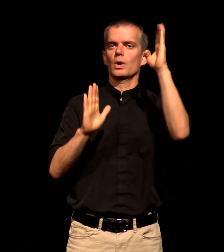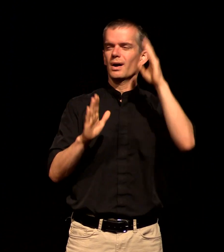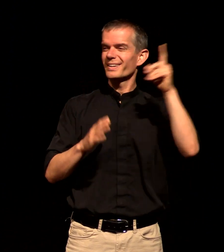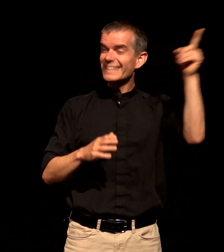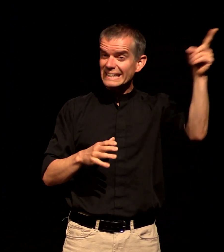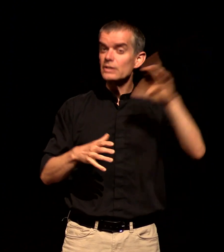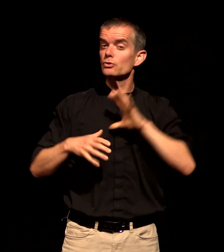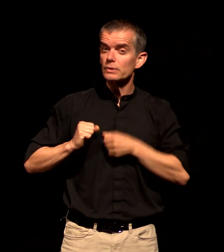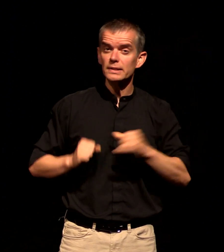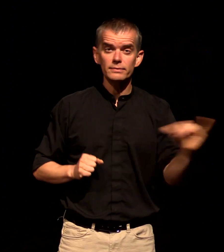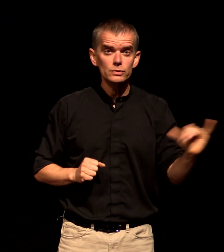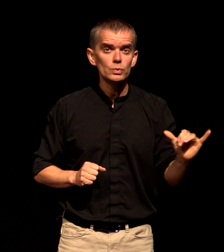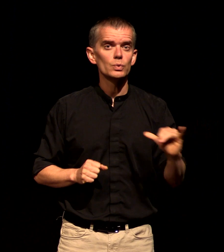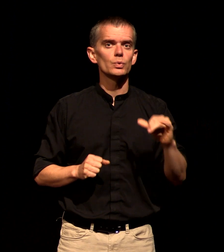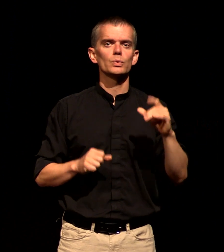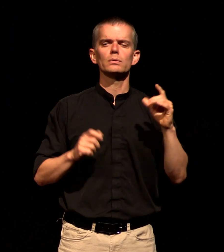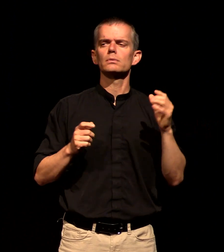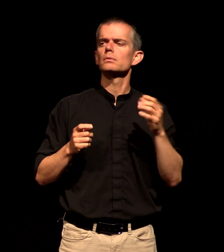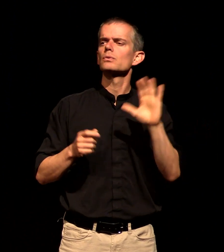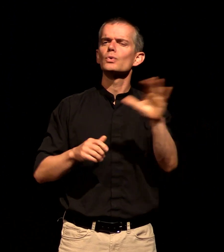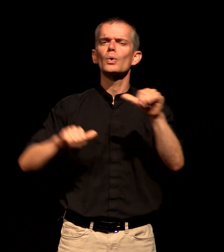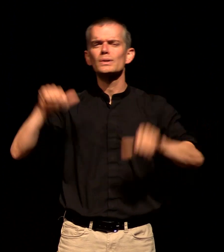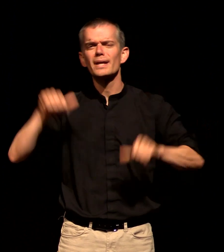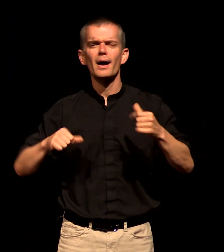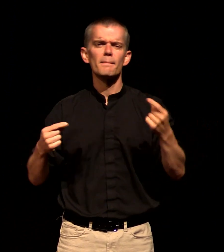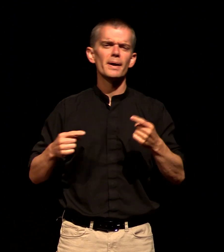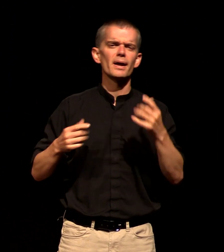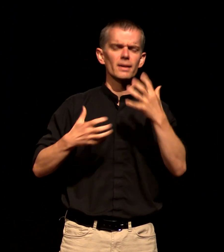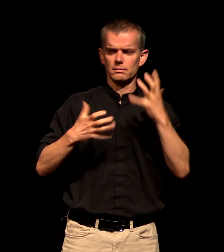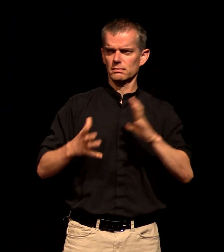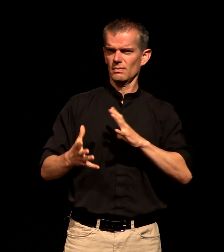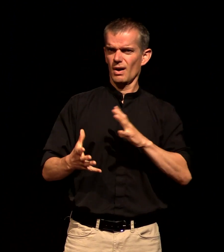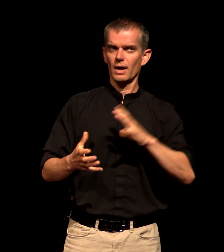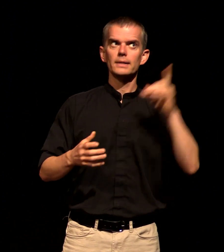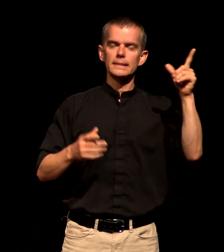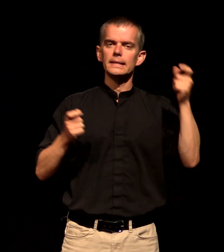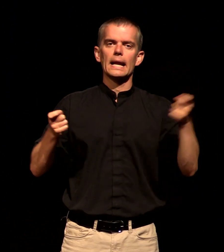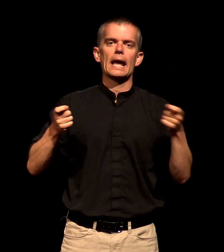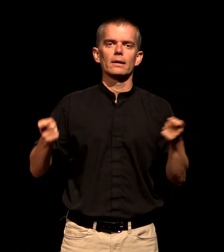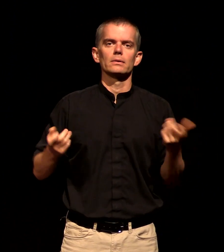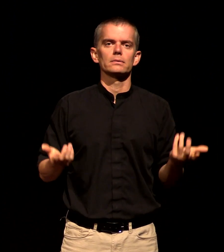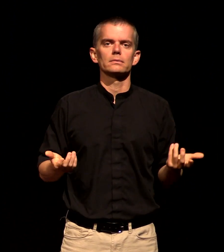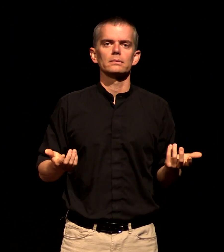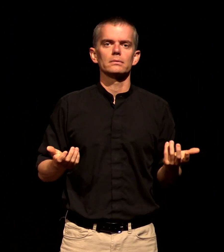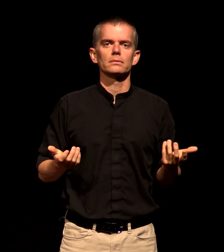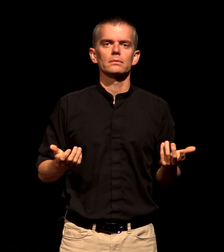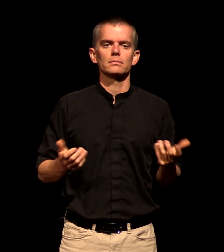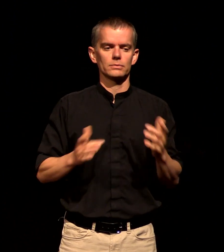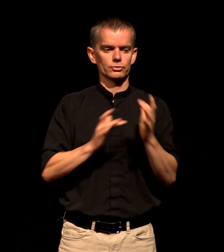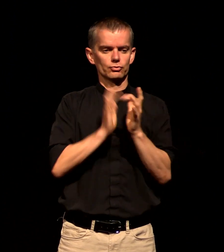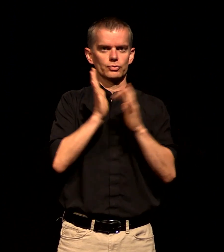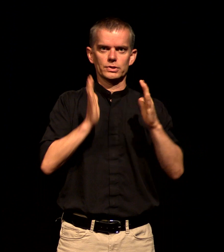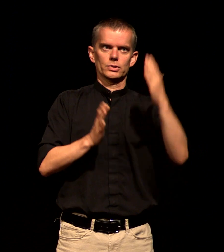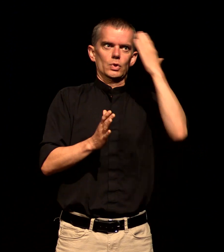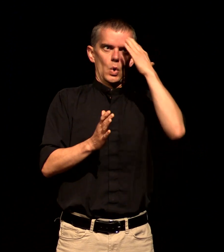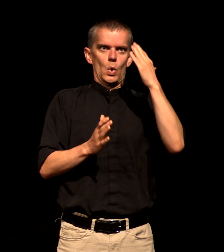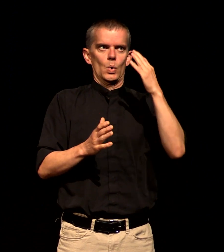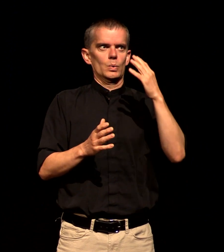doubt, pain and anger because of all people on the earth. Christians know there's something wrong, and we've been